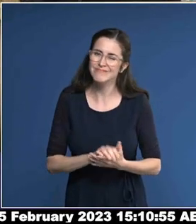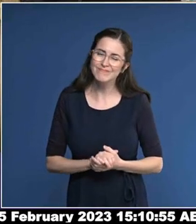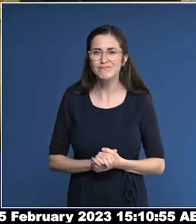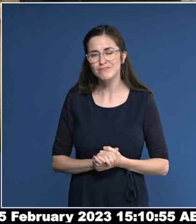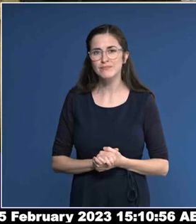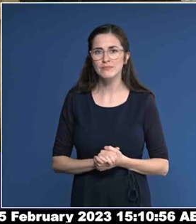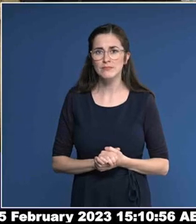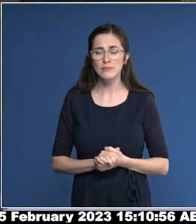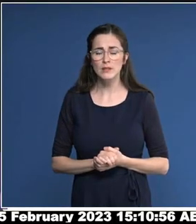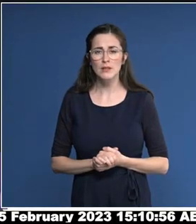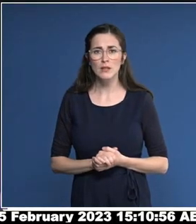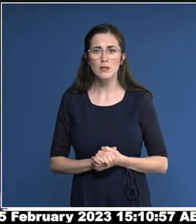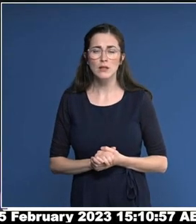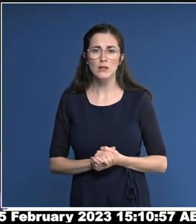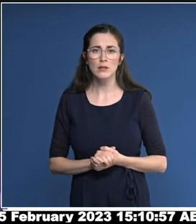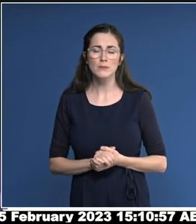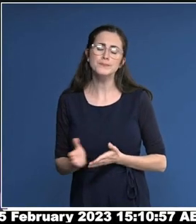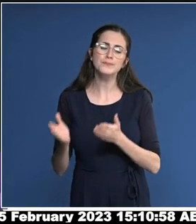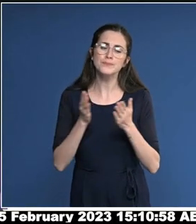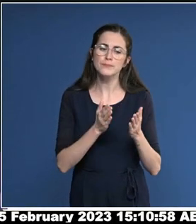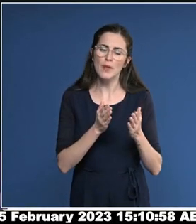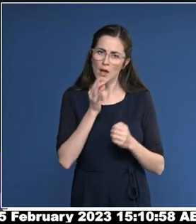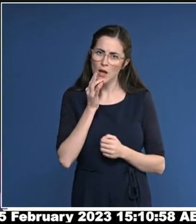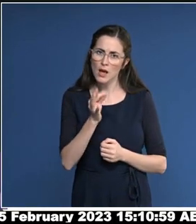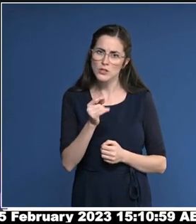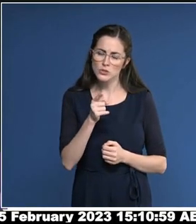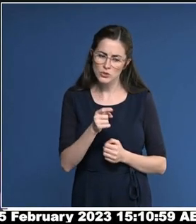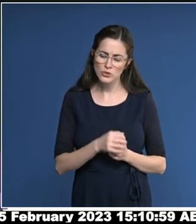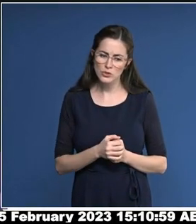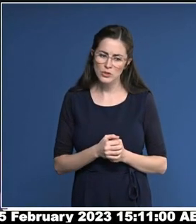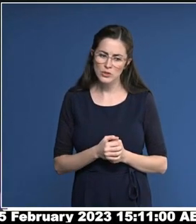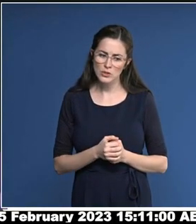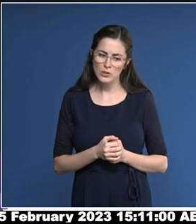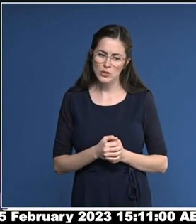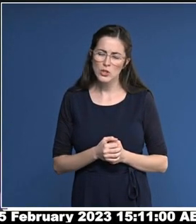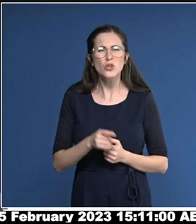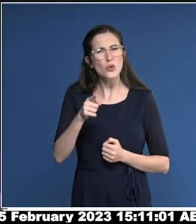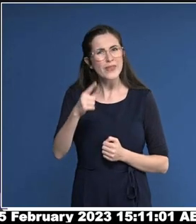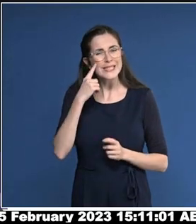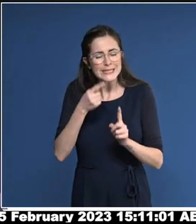that there are particular people out in the community who are attracted to working in